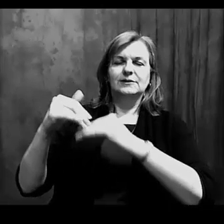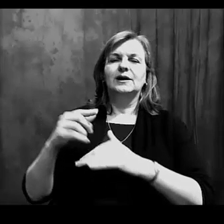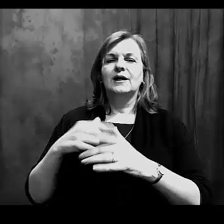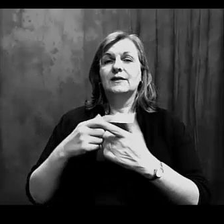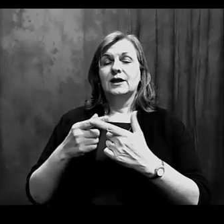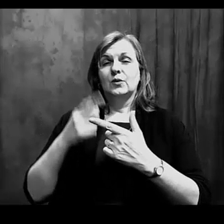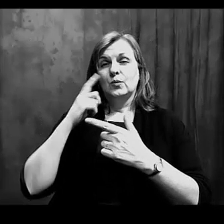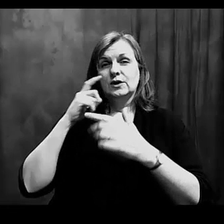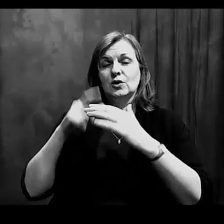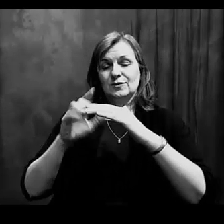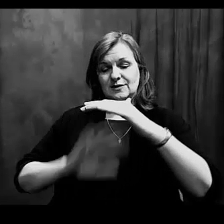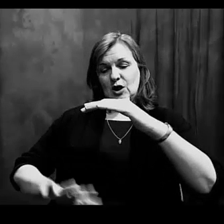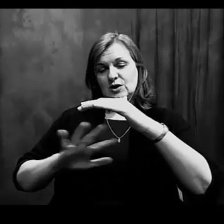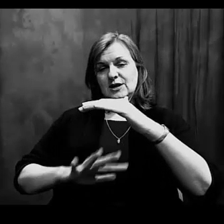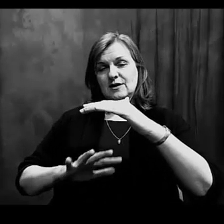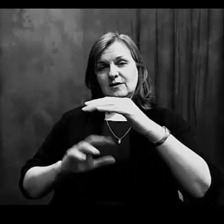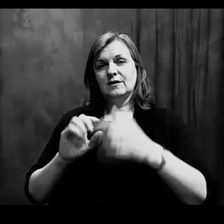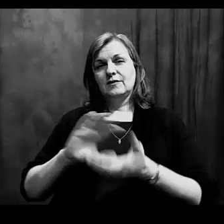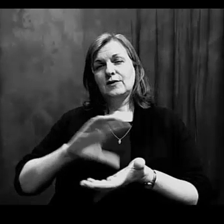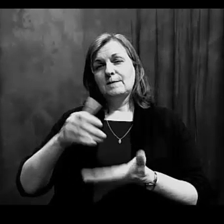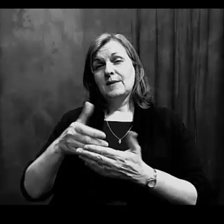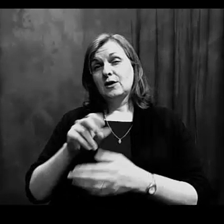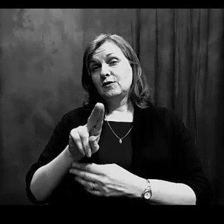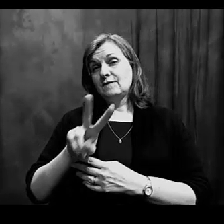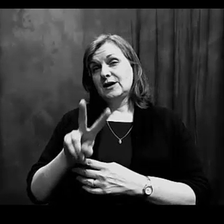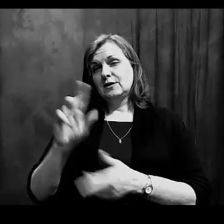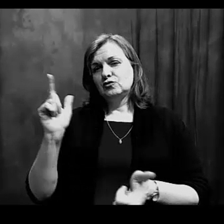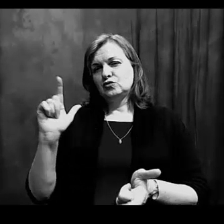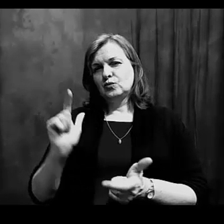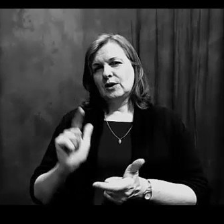and as we see that decline in